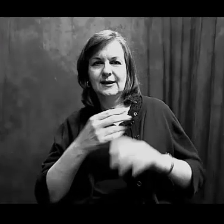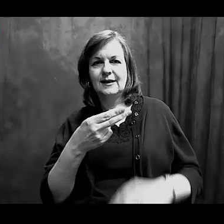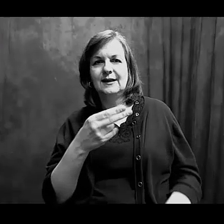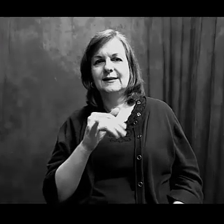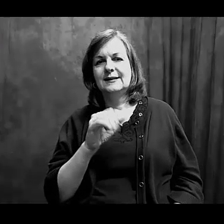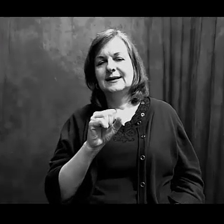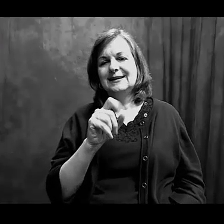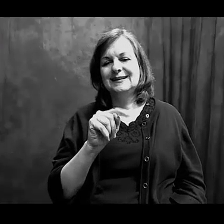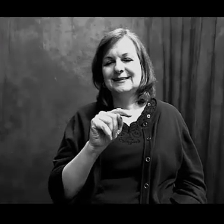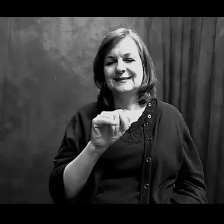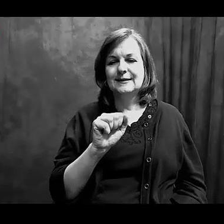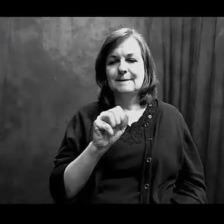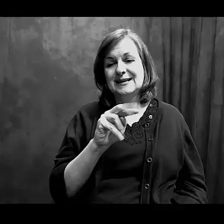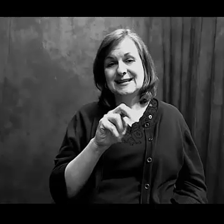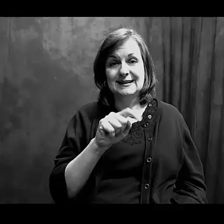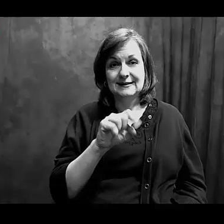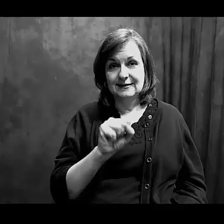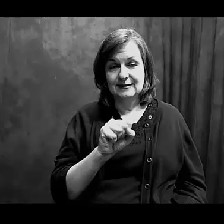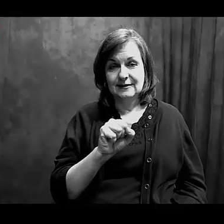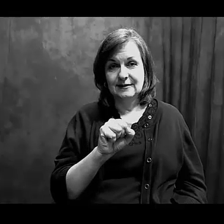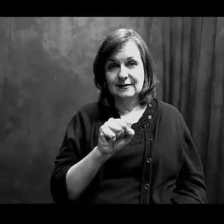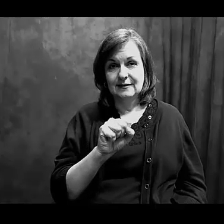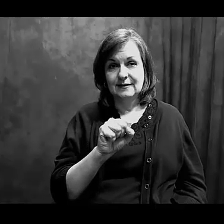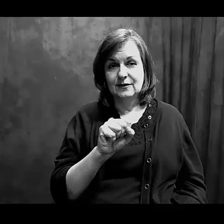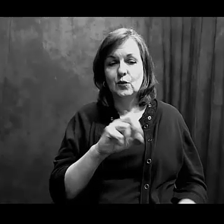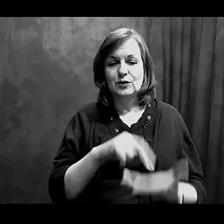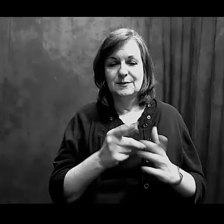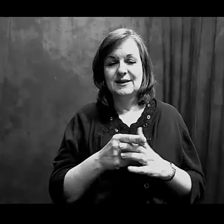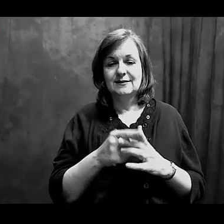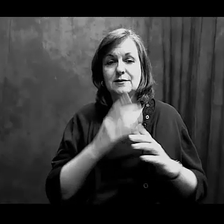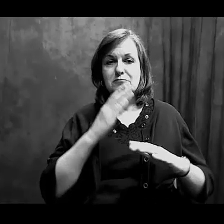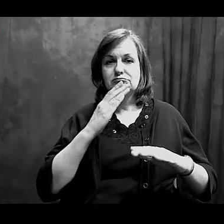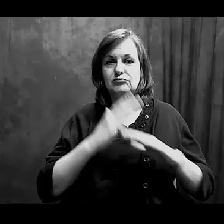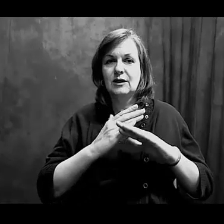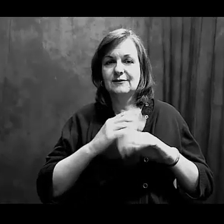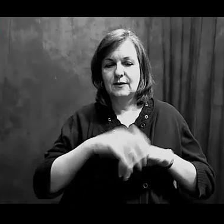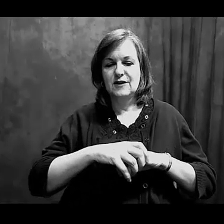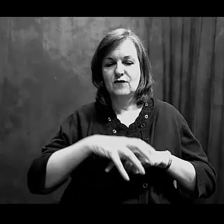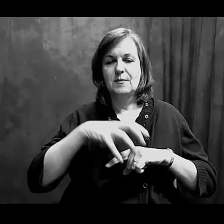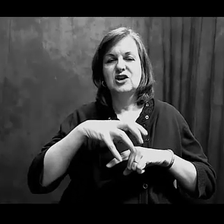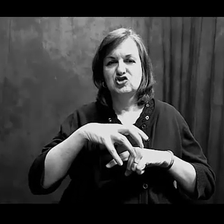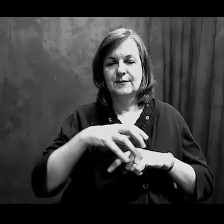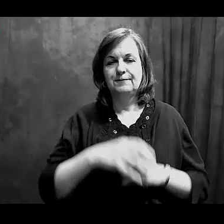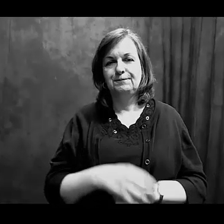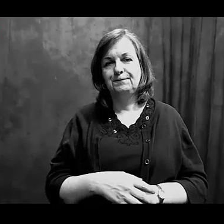histomines -- when you block histamines you're blocking inflammation